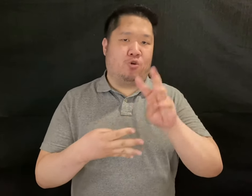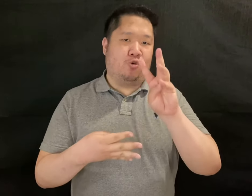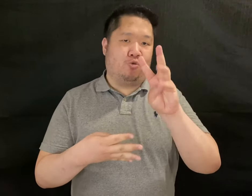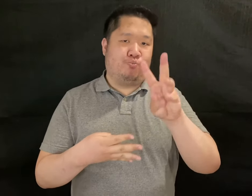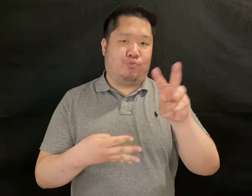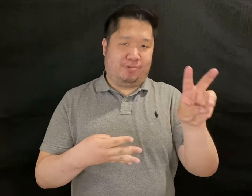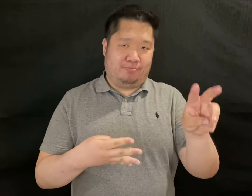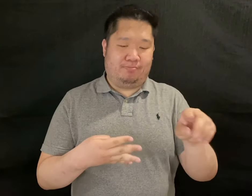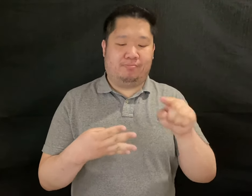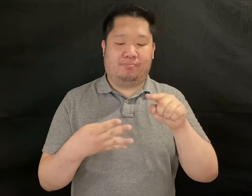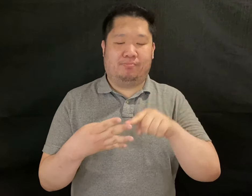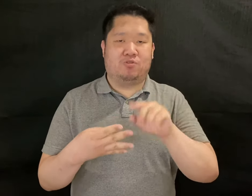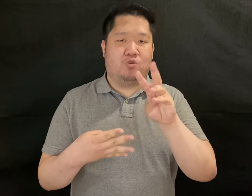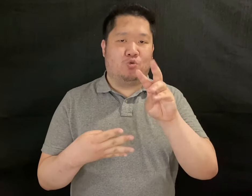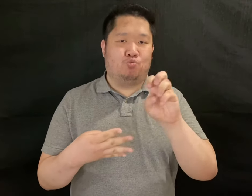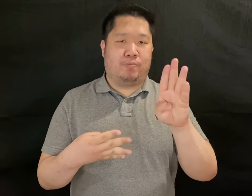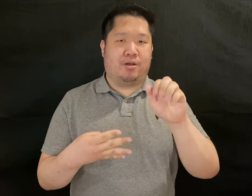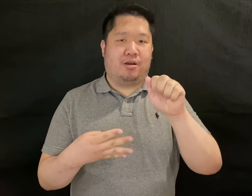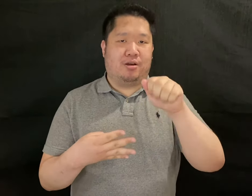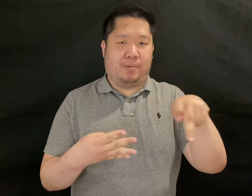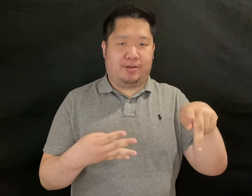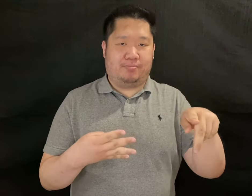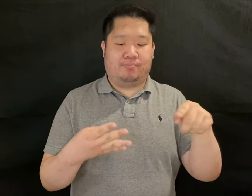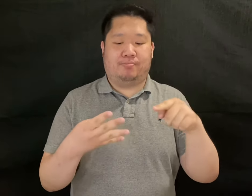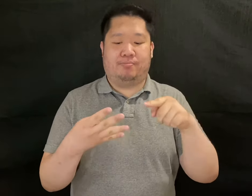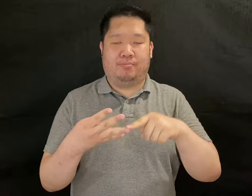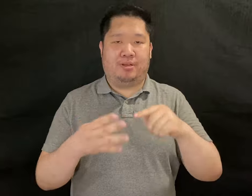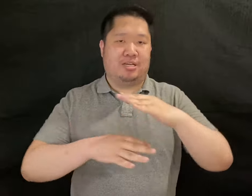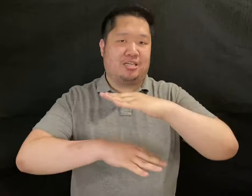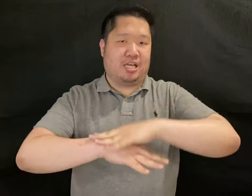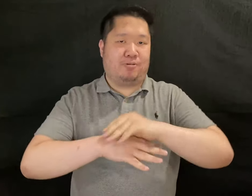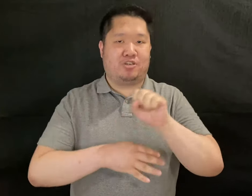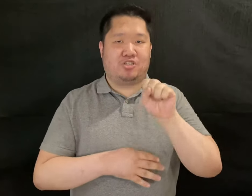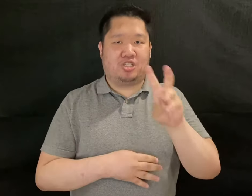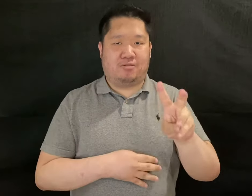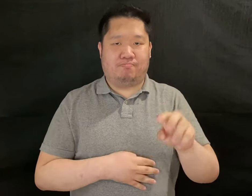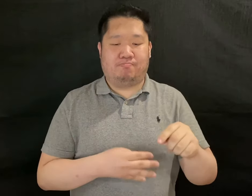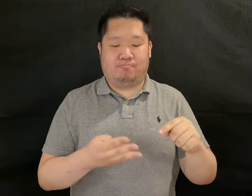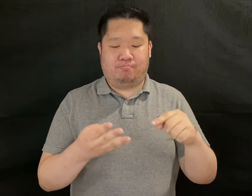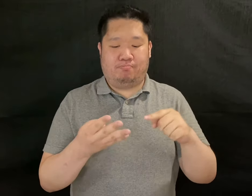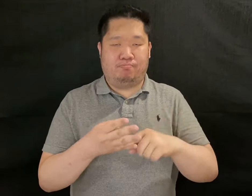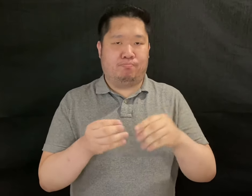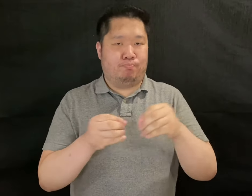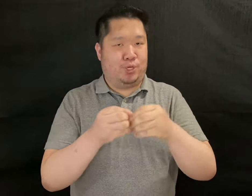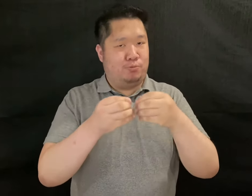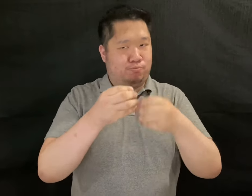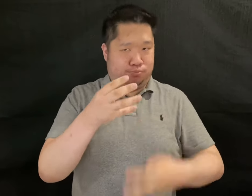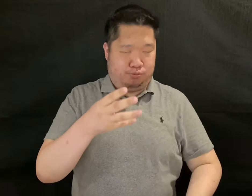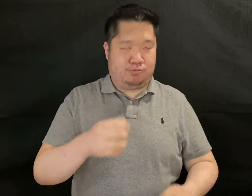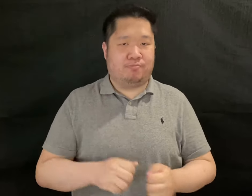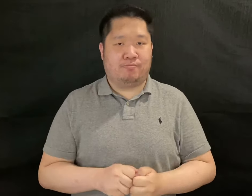The system could be a website, a web app or desktop software, and more.